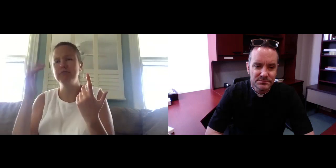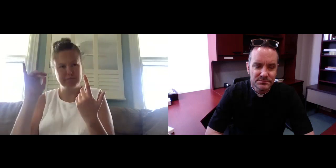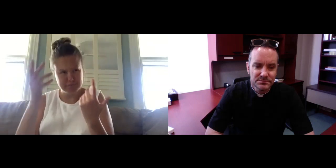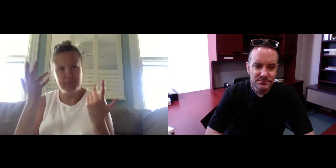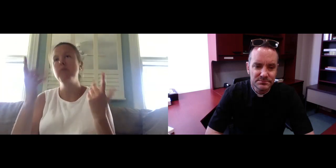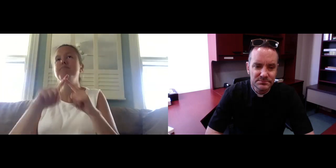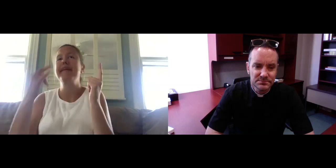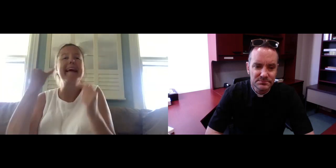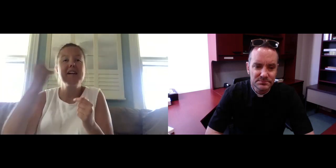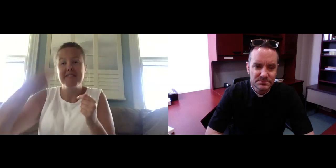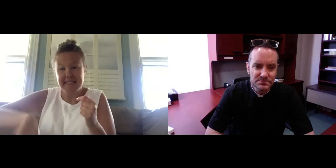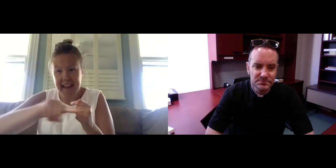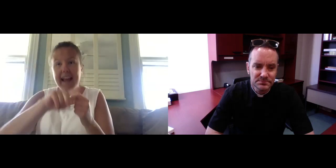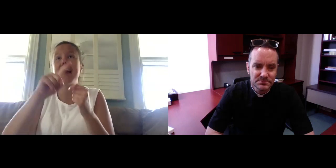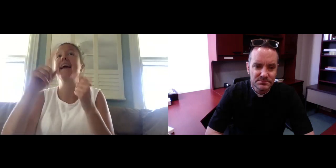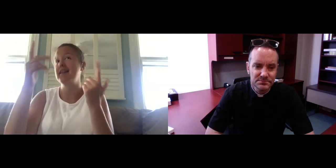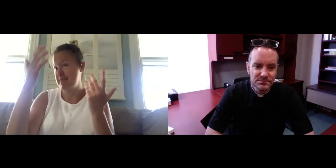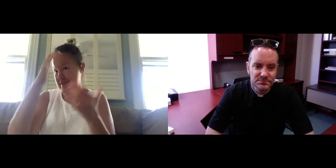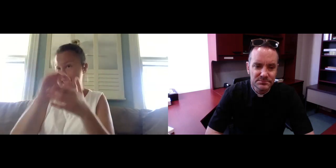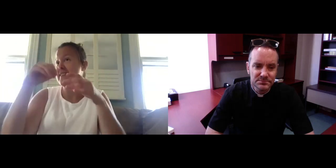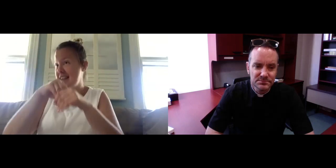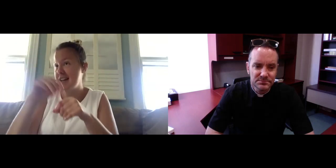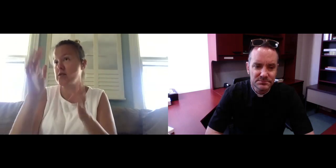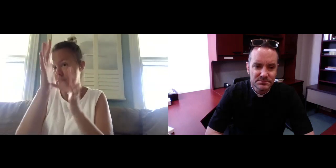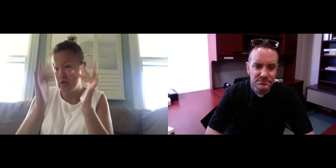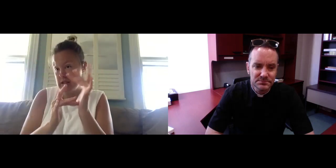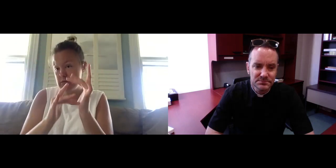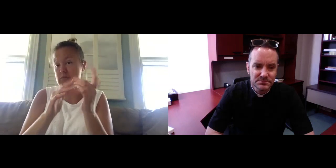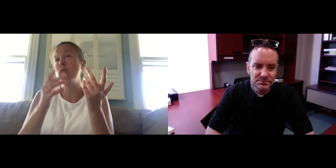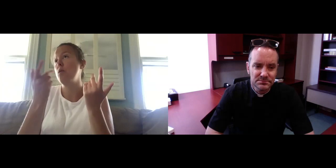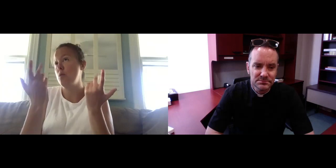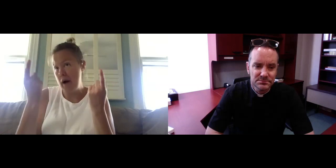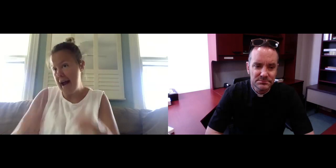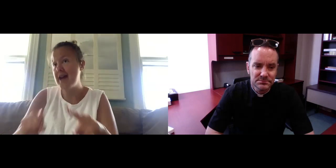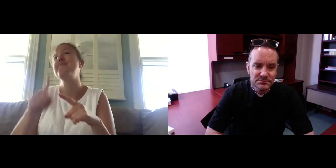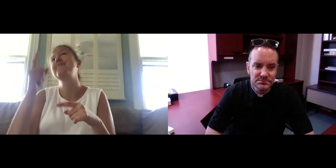or they're wondering, "When is life gonna be back to normal?" But if they just